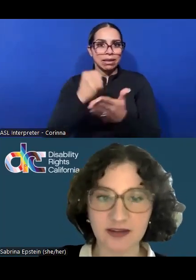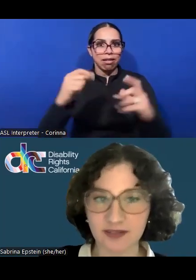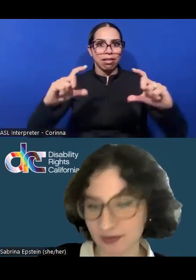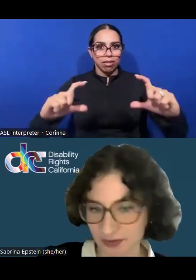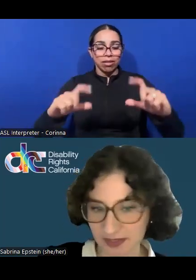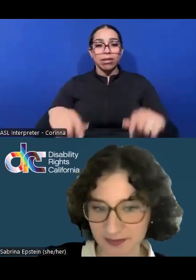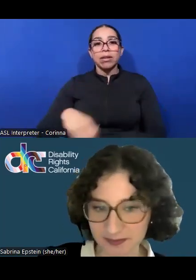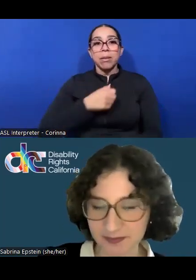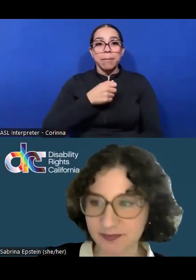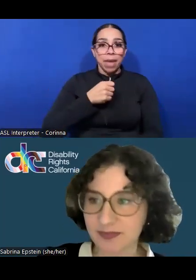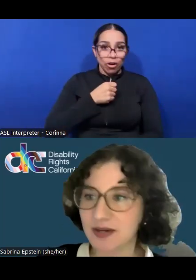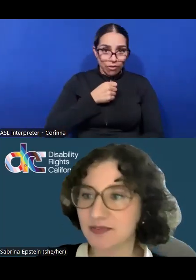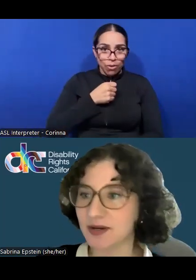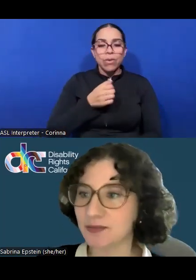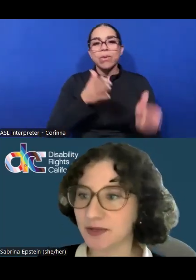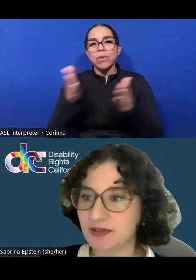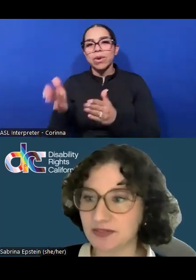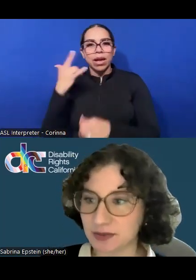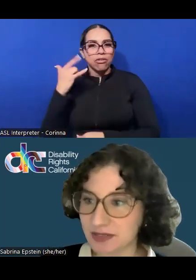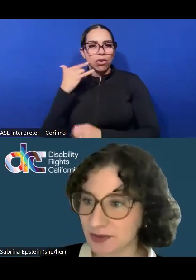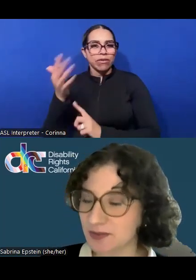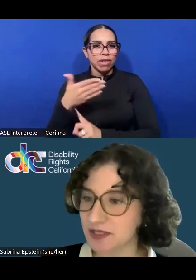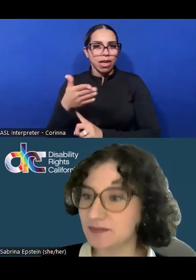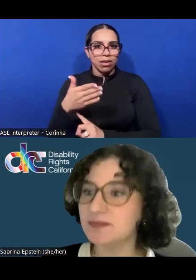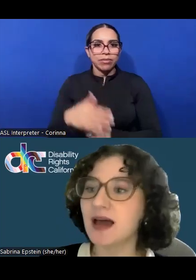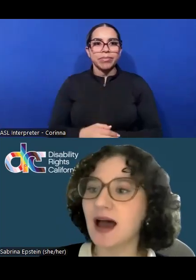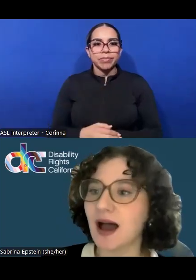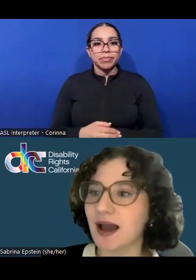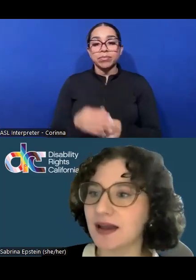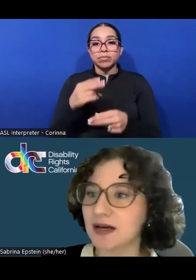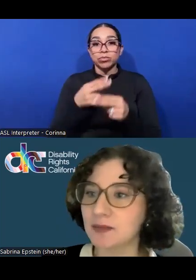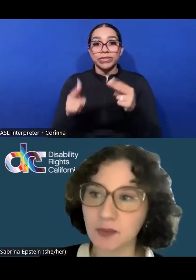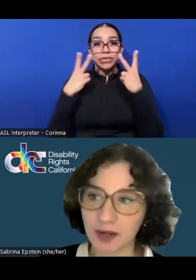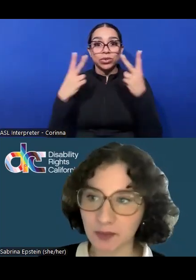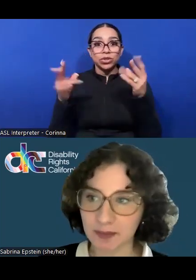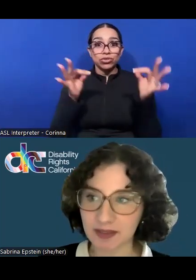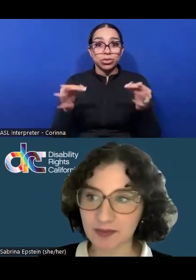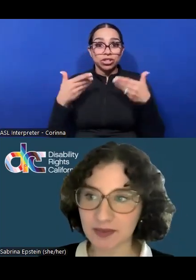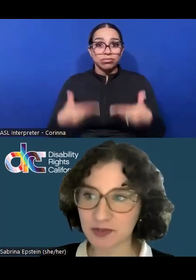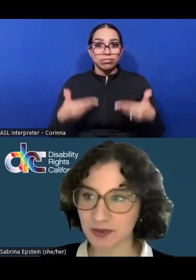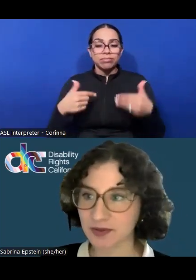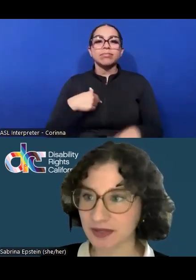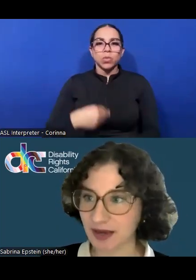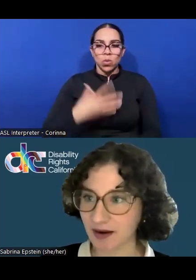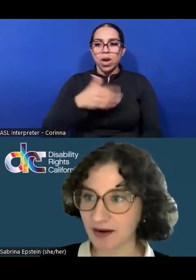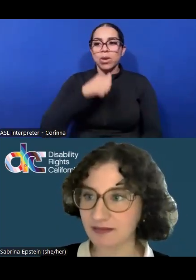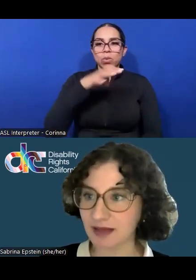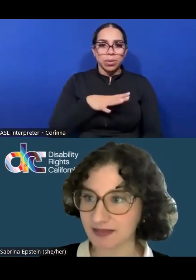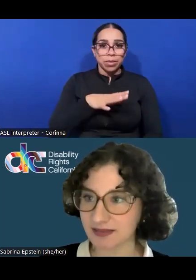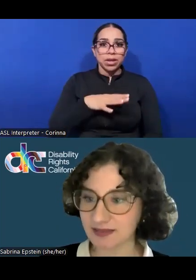The California for a brief visual description. I am a white woman with short curly hair and glasses,